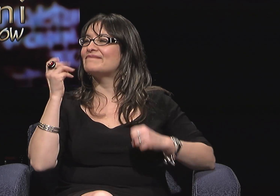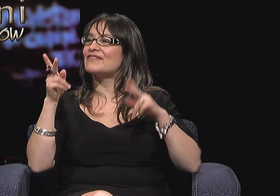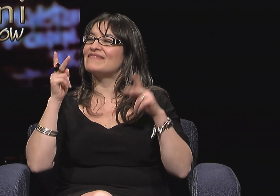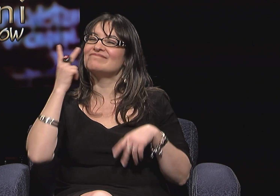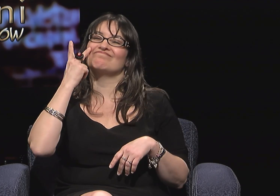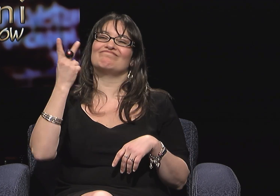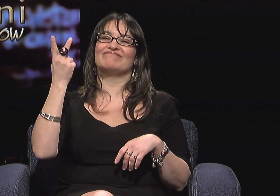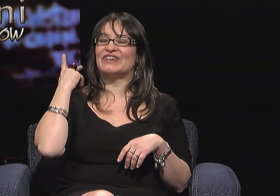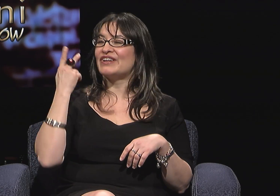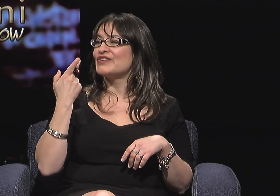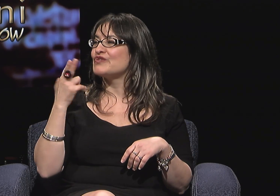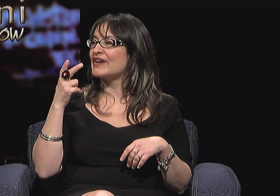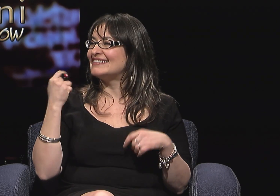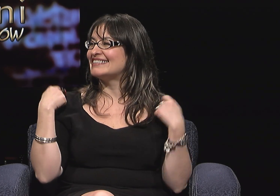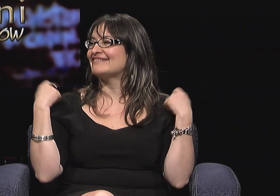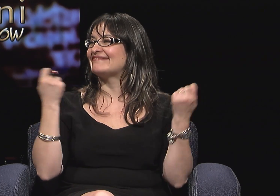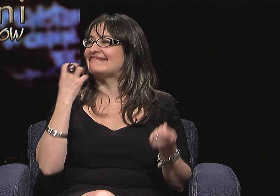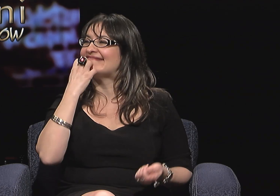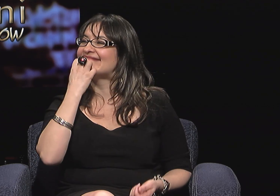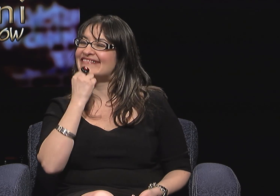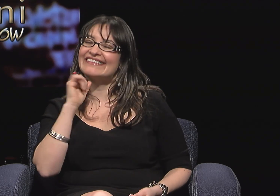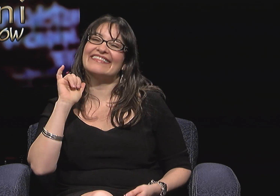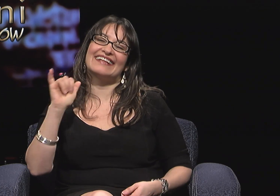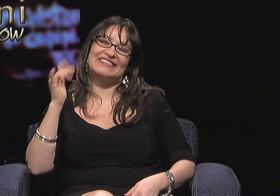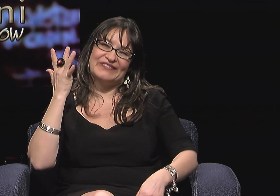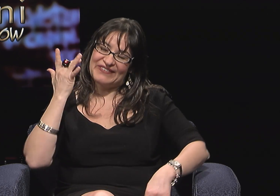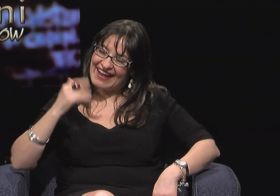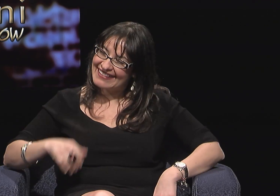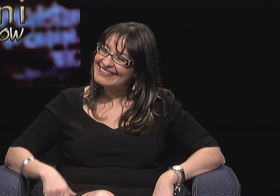Oh, I see. So that's why Hughes Gym is dear to so many people.